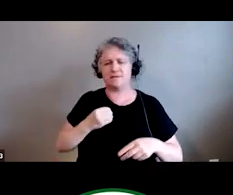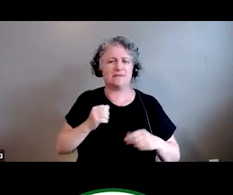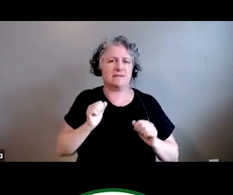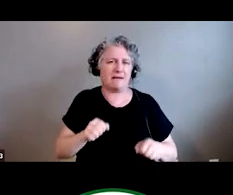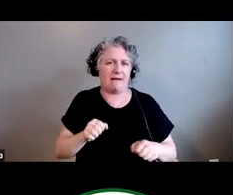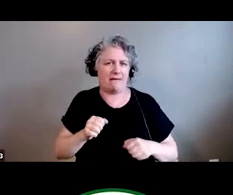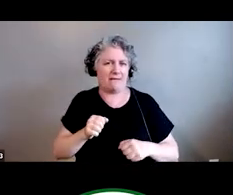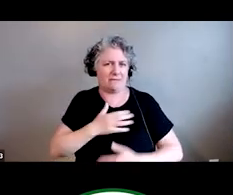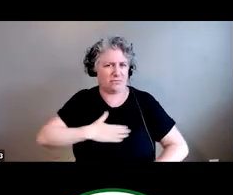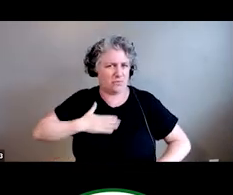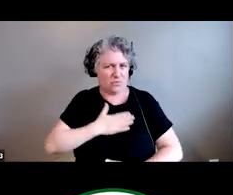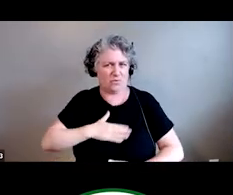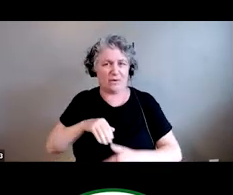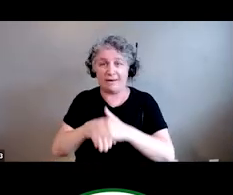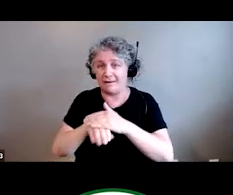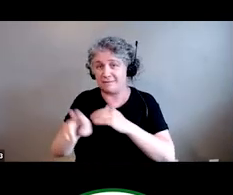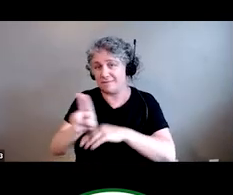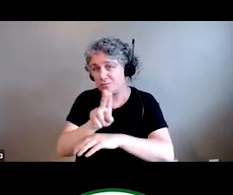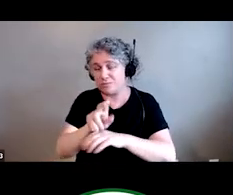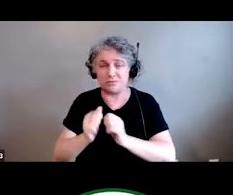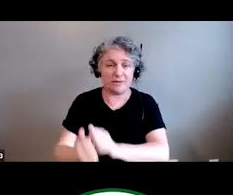we can look forward to continuing improvements in accessibility.